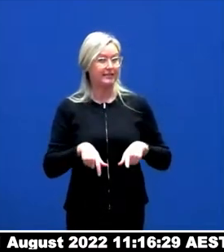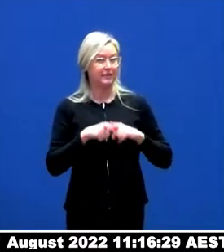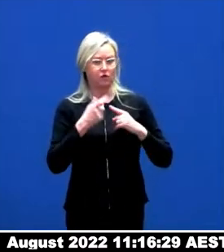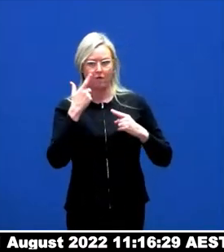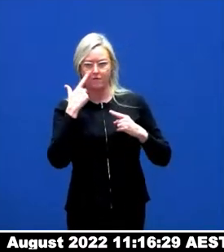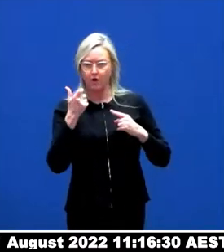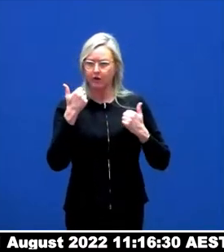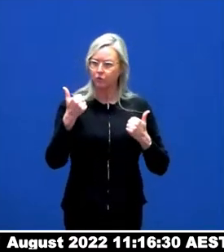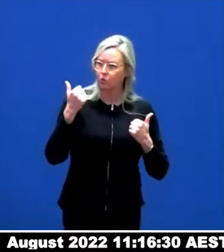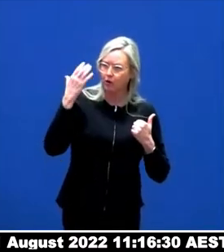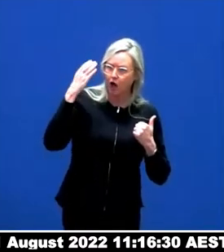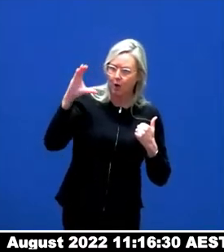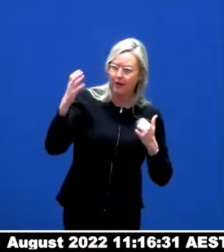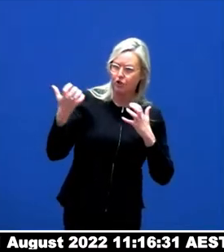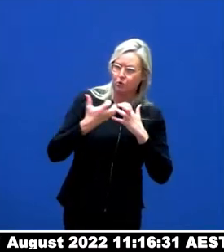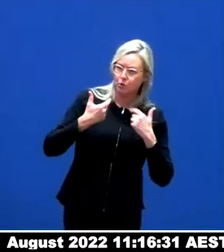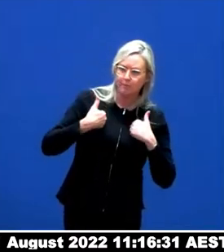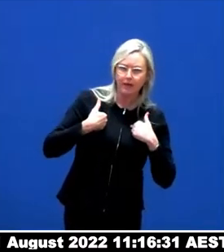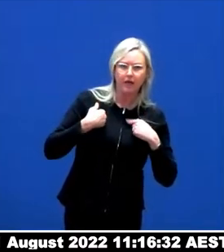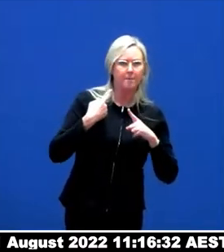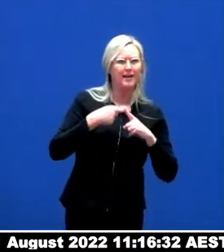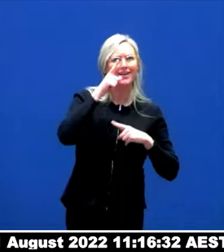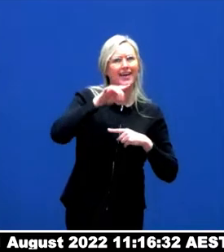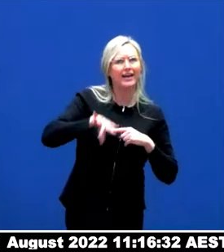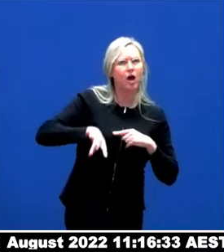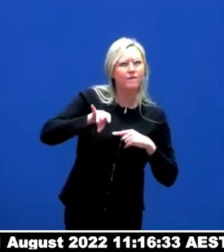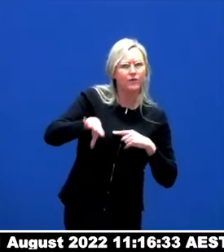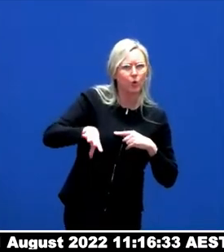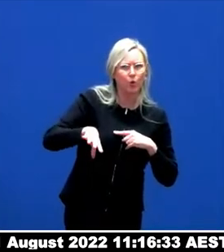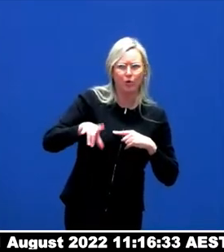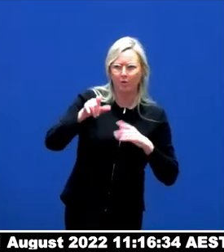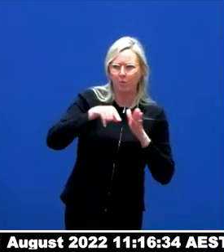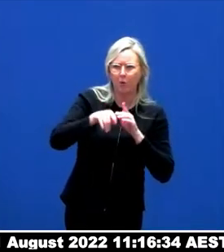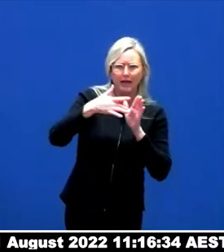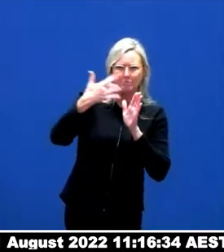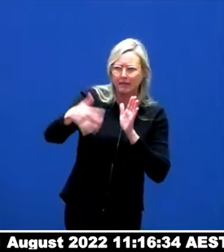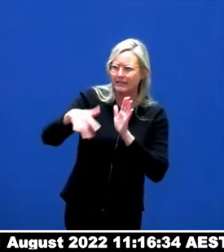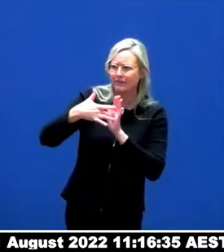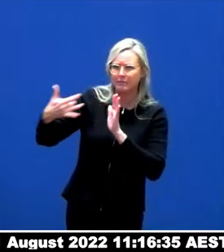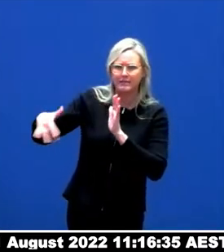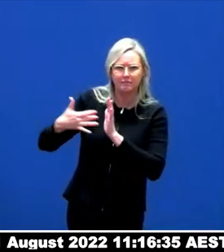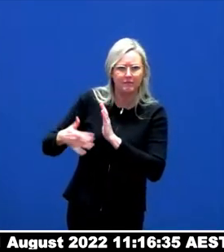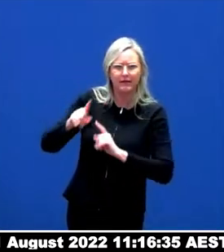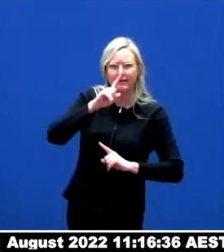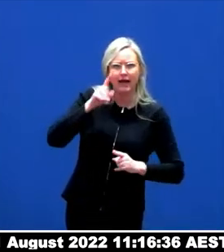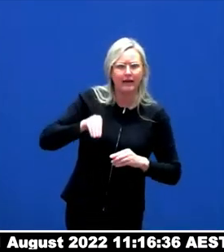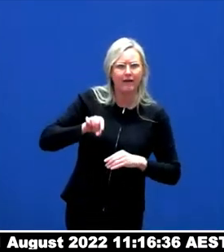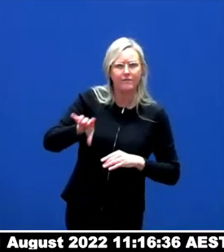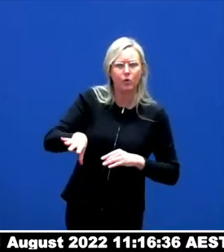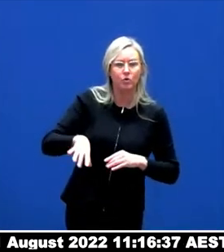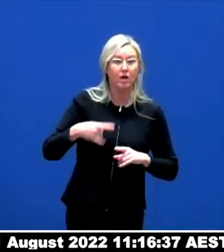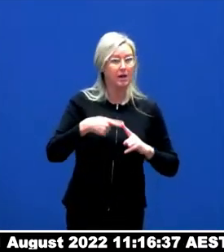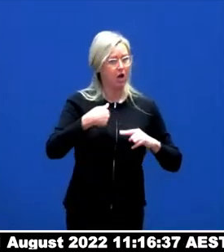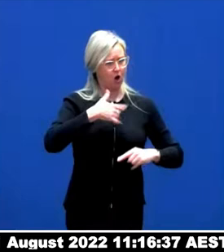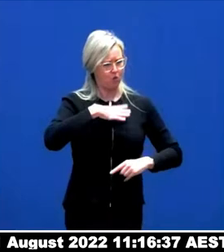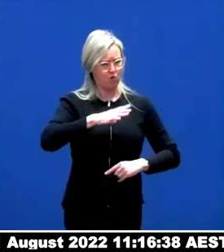and affordable accommodation in Sydney, as well as you want to be living independent, to